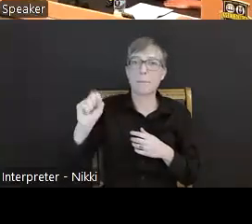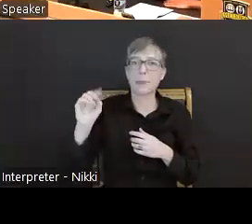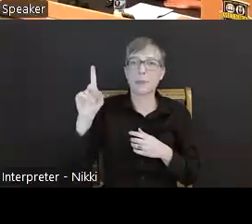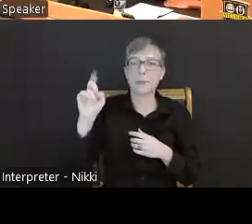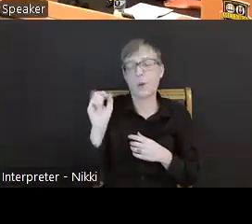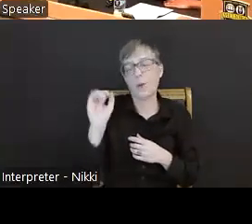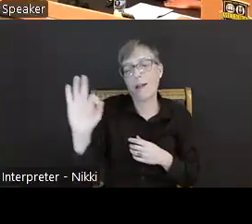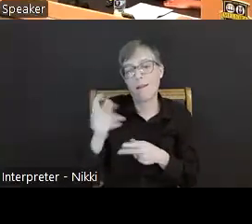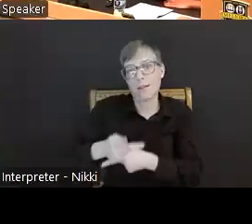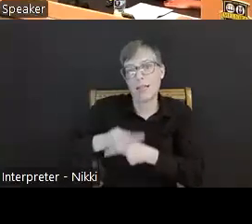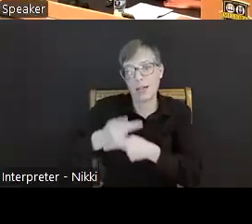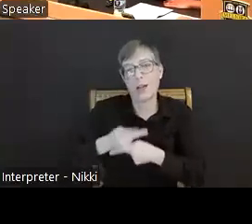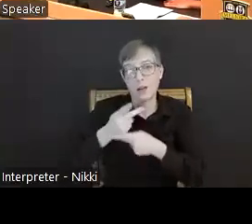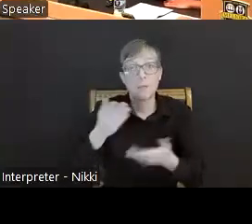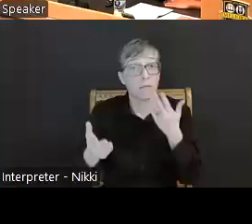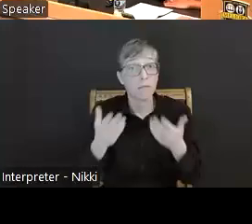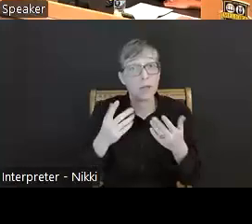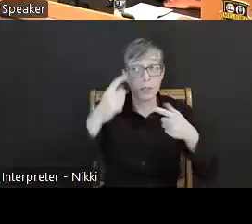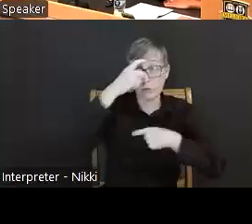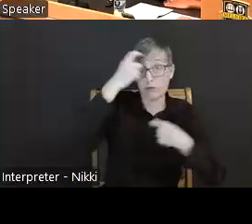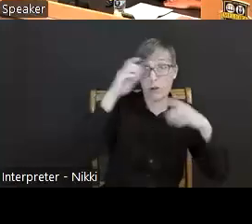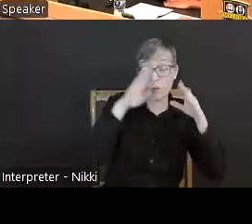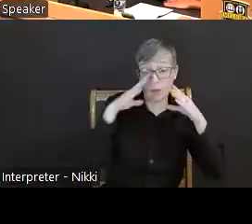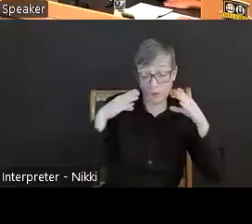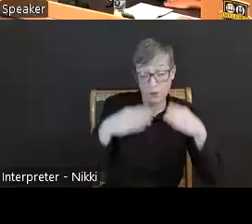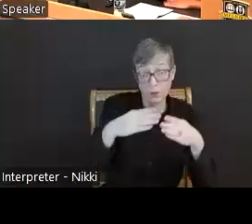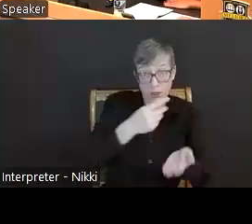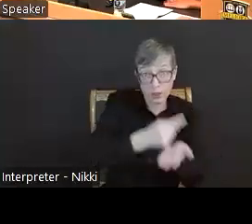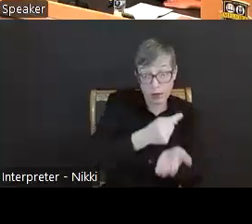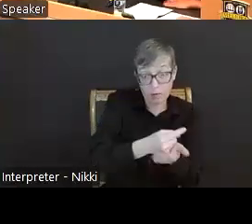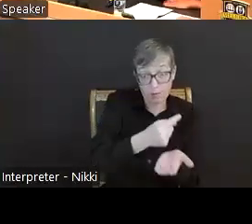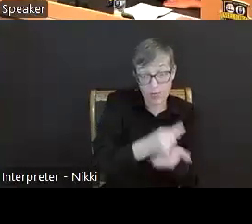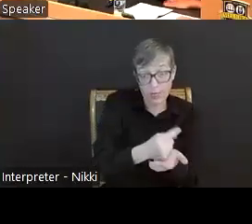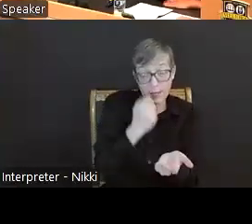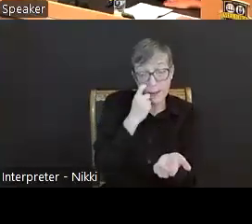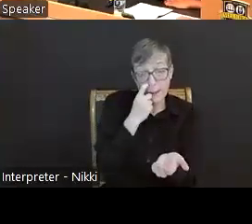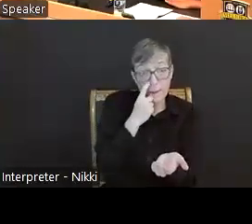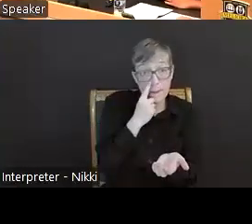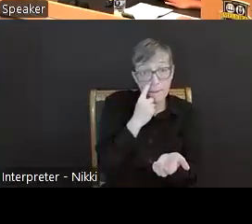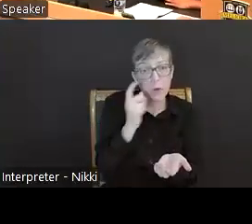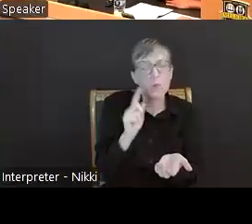trauma Focus therapy um as Kate described but in a place where they are feeling more stable and ready